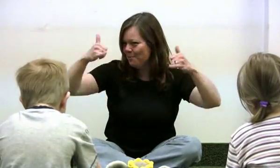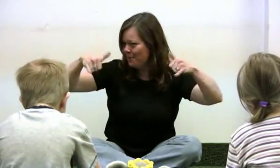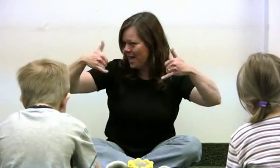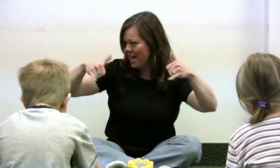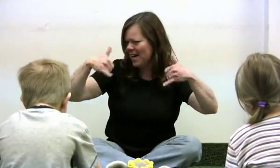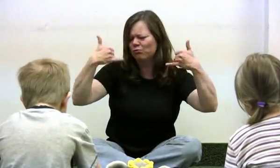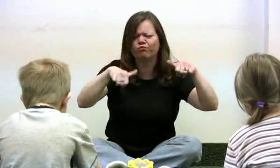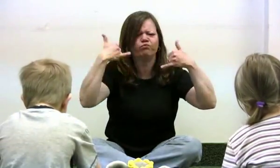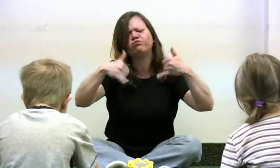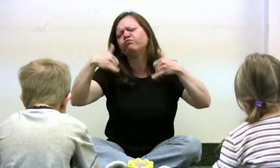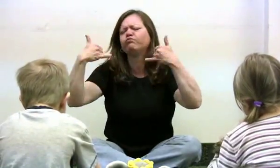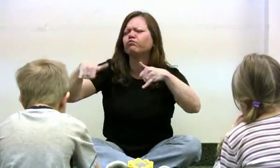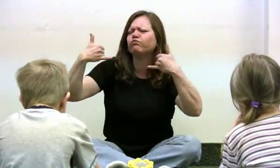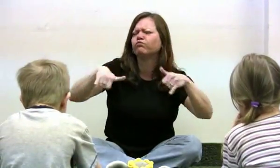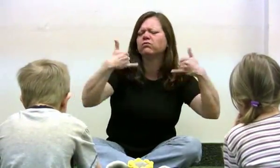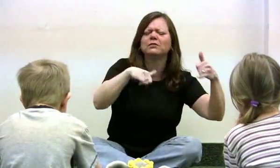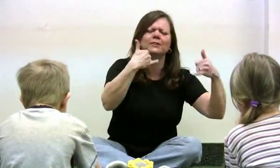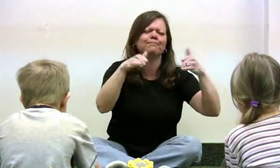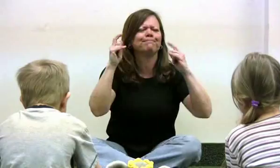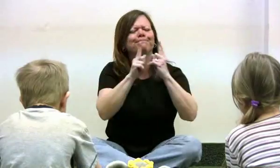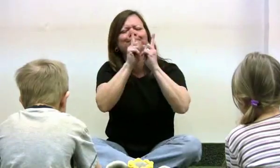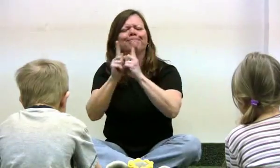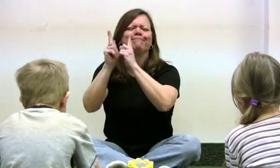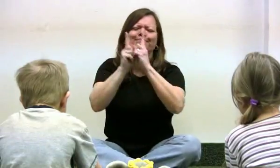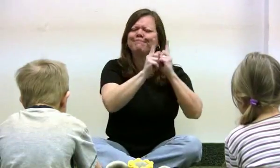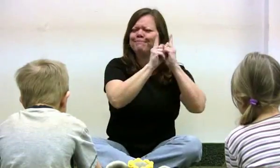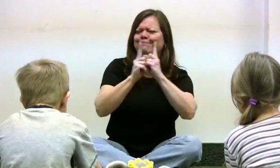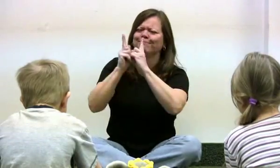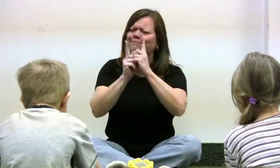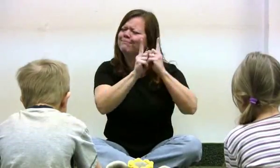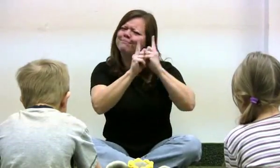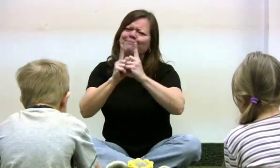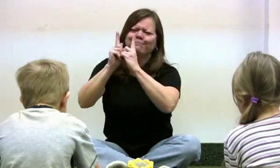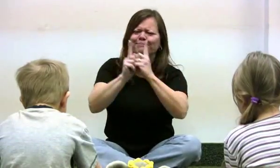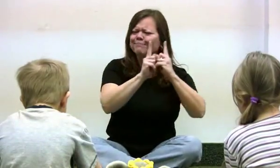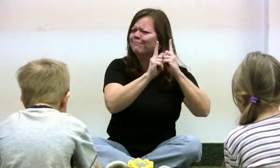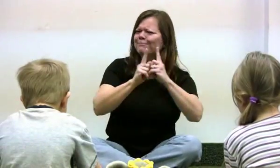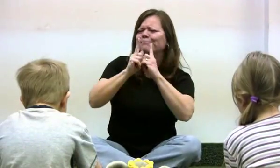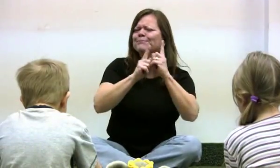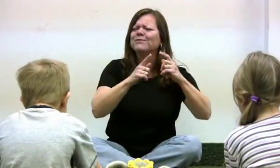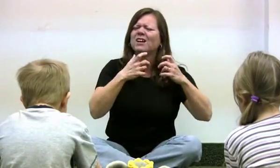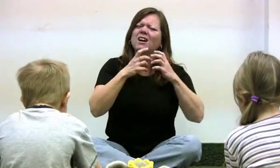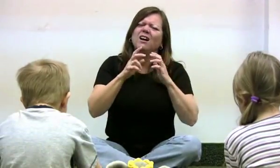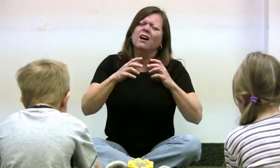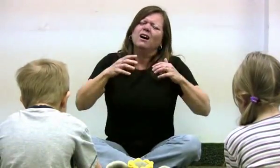A brother and sister were playing and as they went along